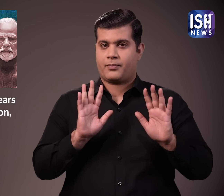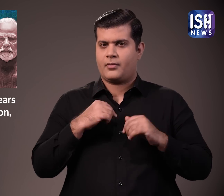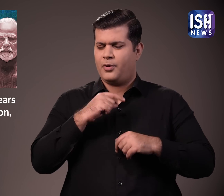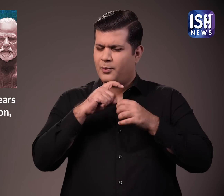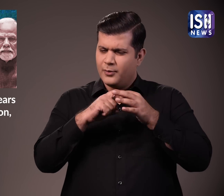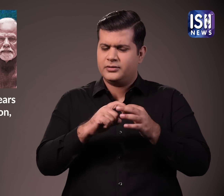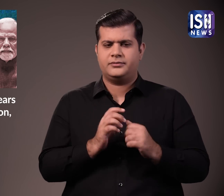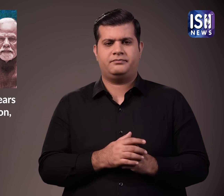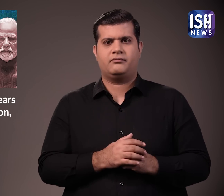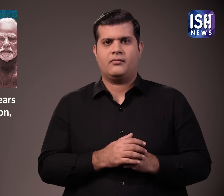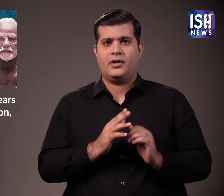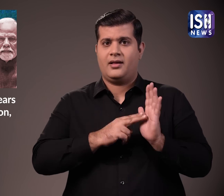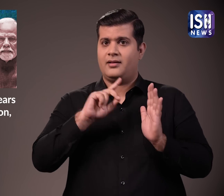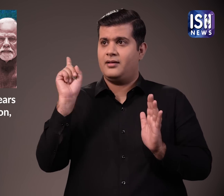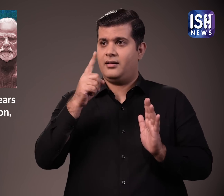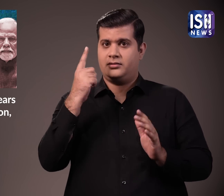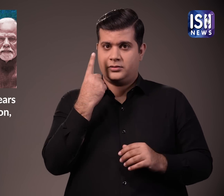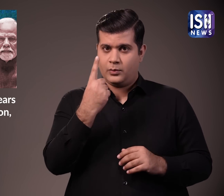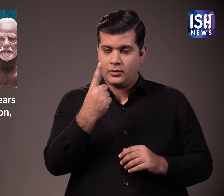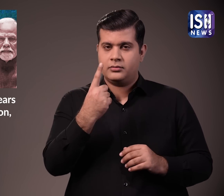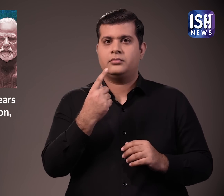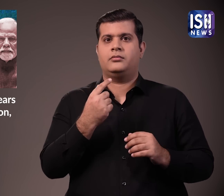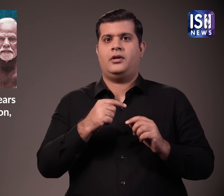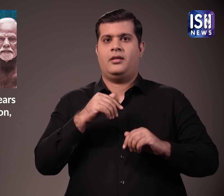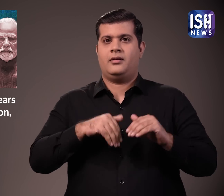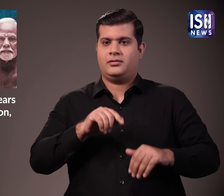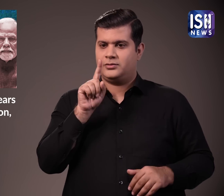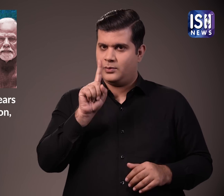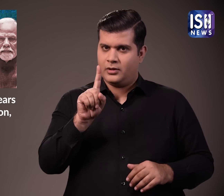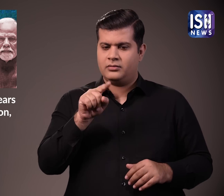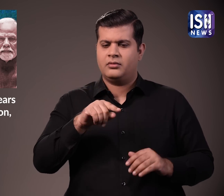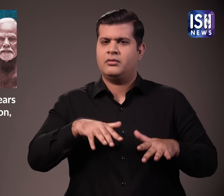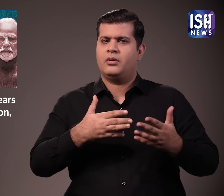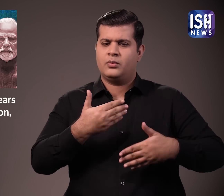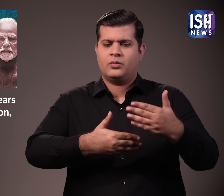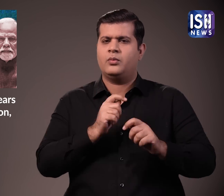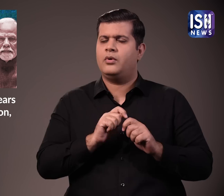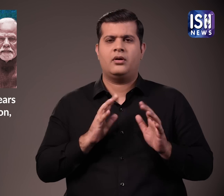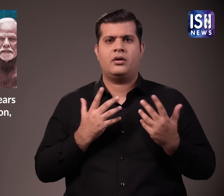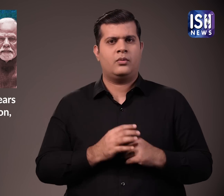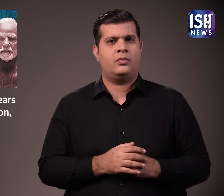How will One Nation, One Election work?